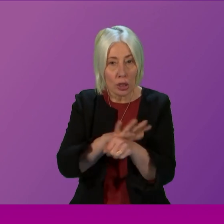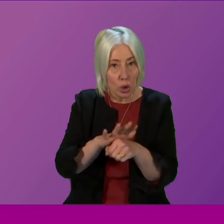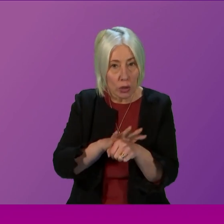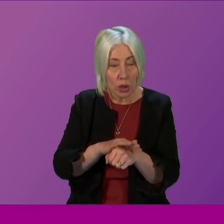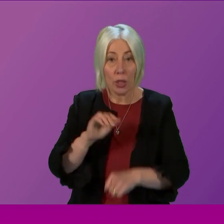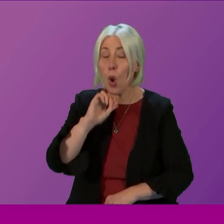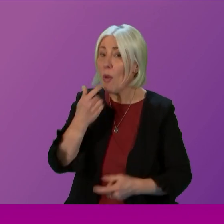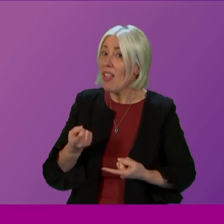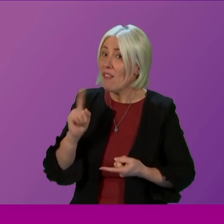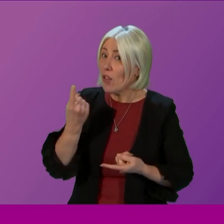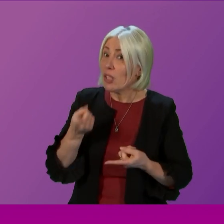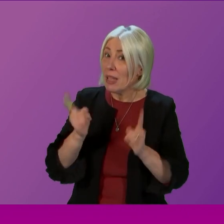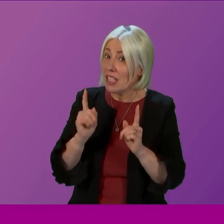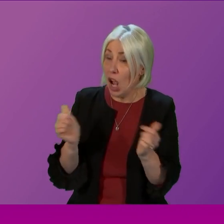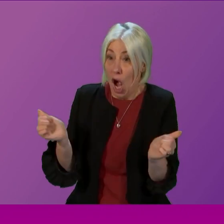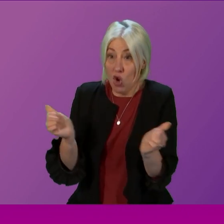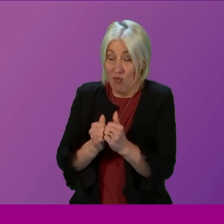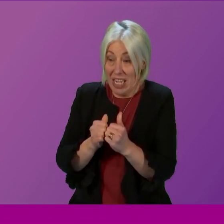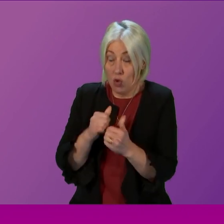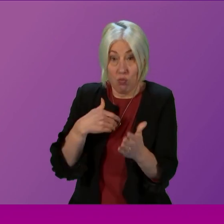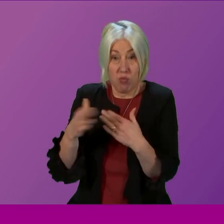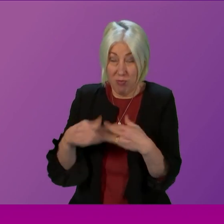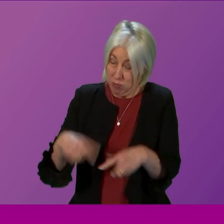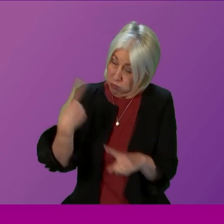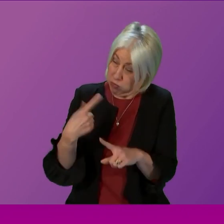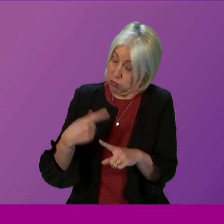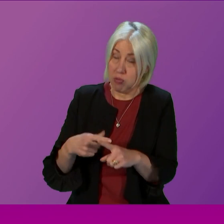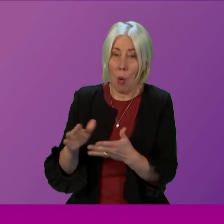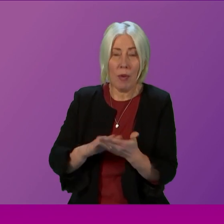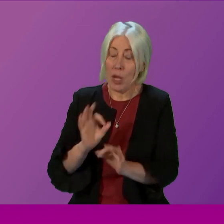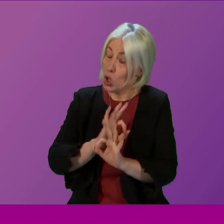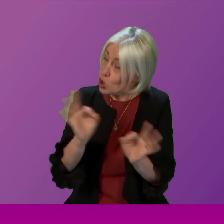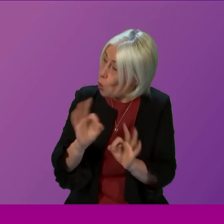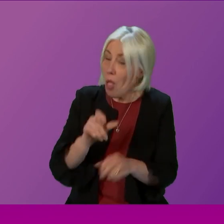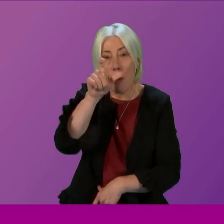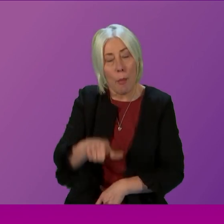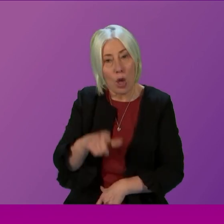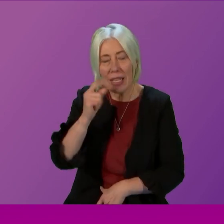Minister agree to sort that out urgently, so that no other victim has to suffer such an ordeal?